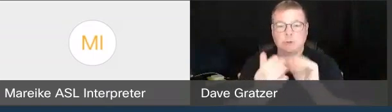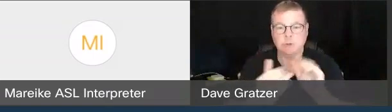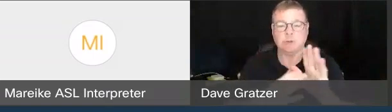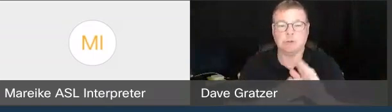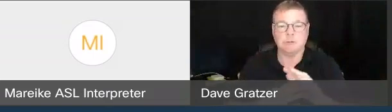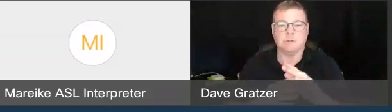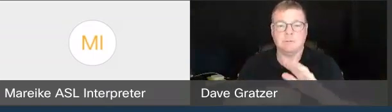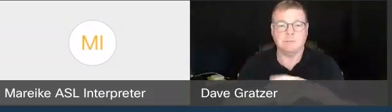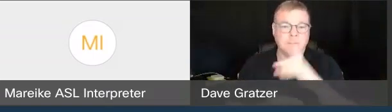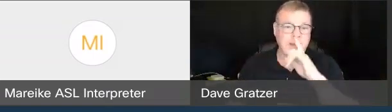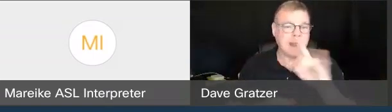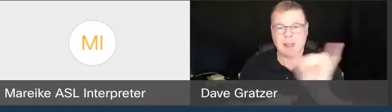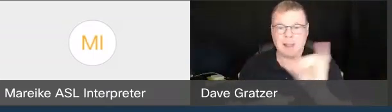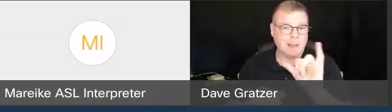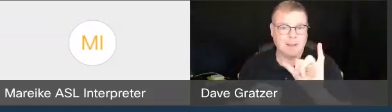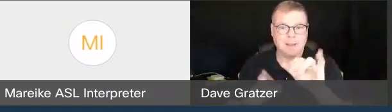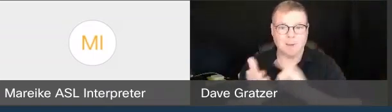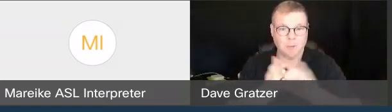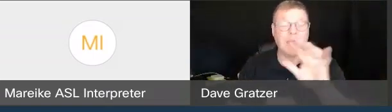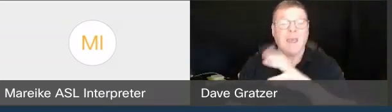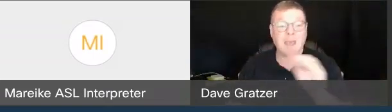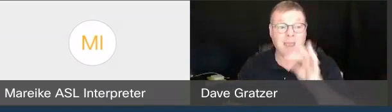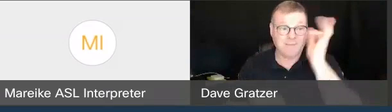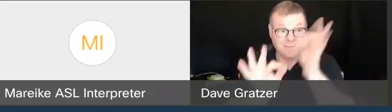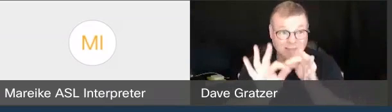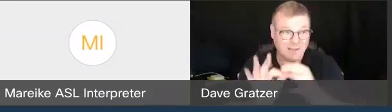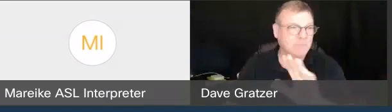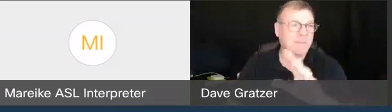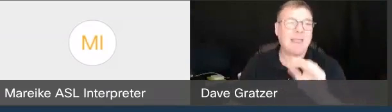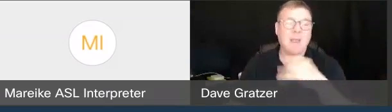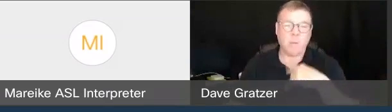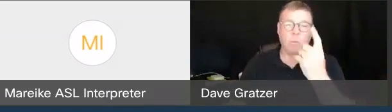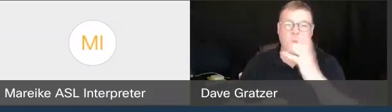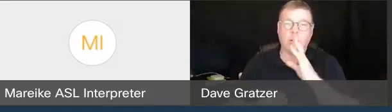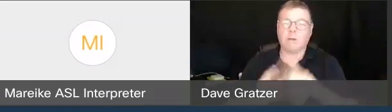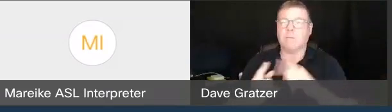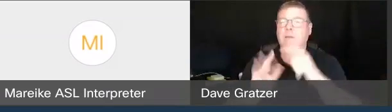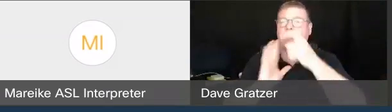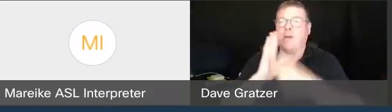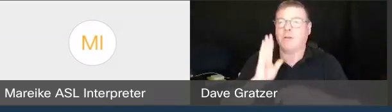saw earlier today, and also fidelity. Now there is a recent article by Steve Lamberty and Rob Weisman